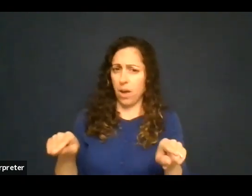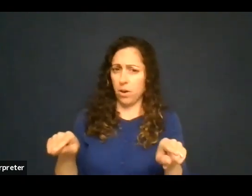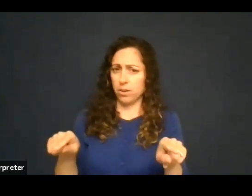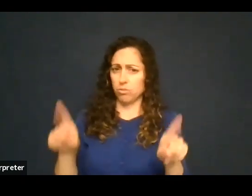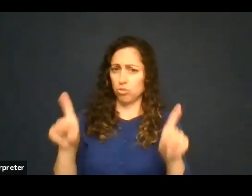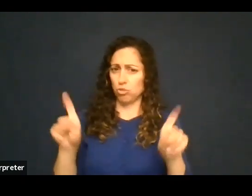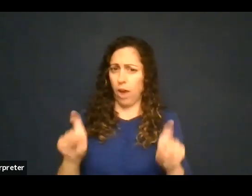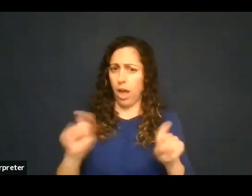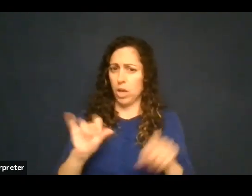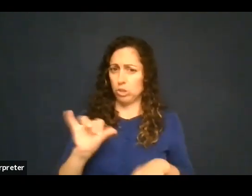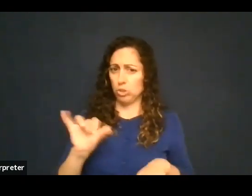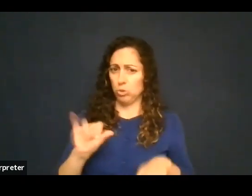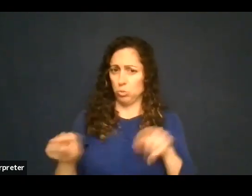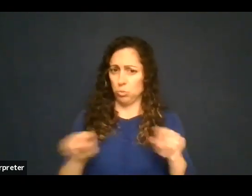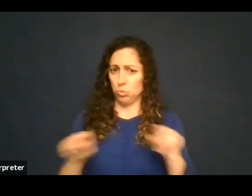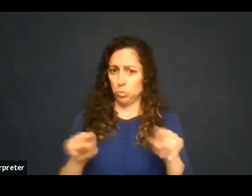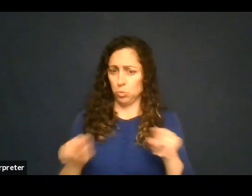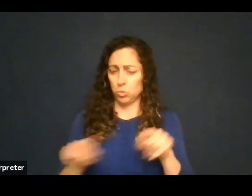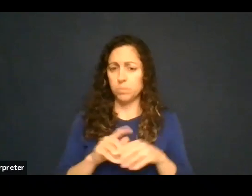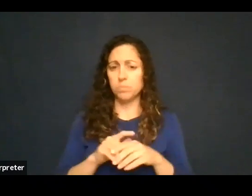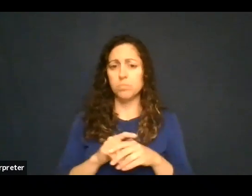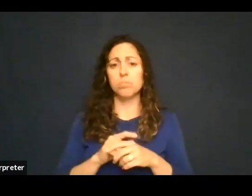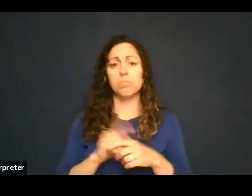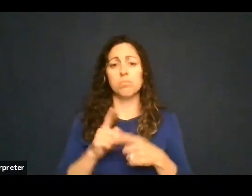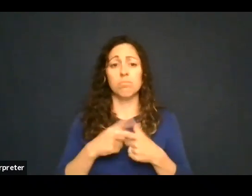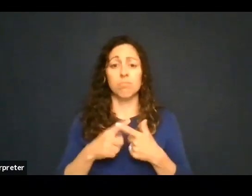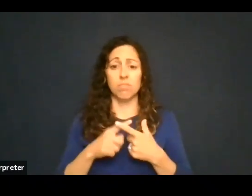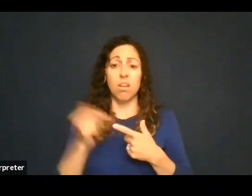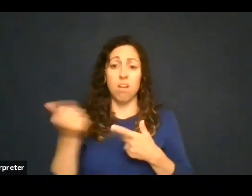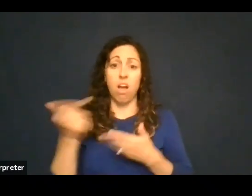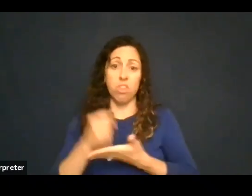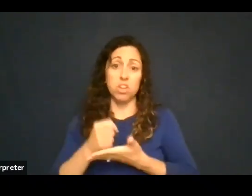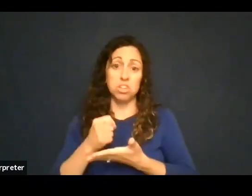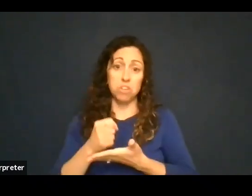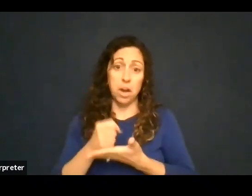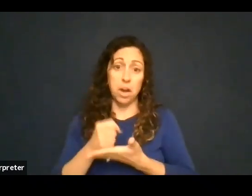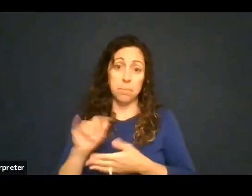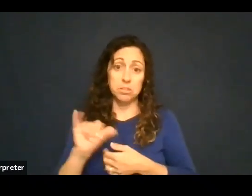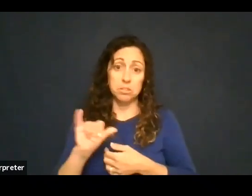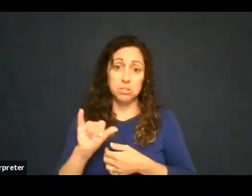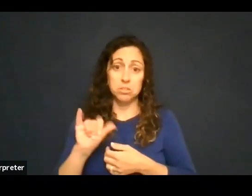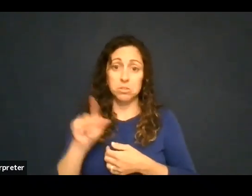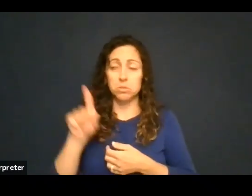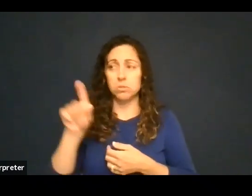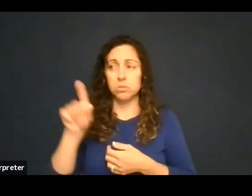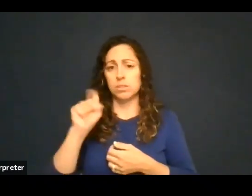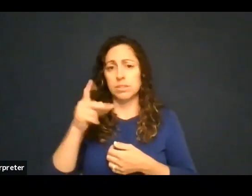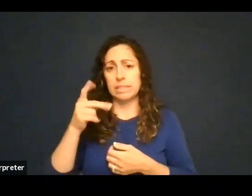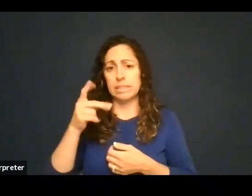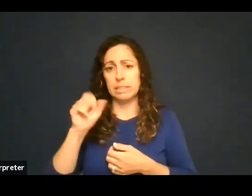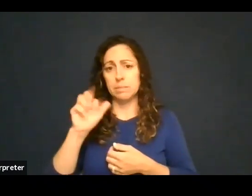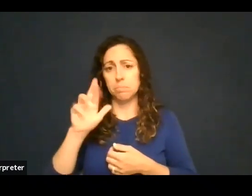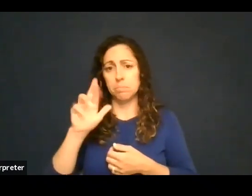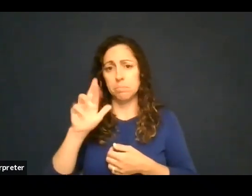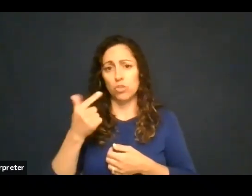And then there are other therapies like SparingVision out of France. It's a cone-targeting gene therapy